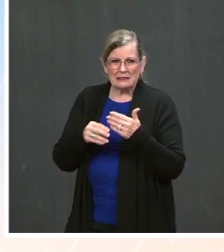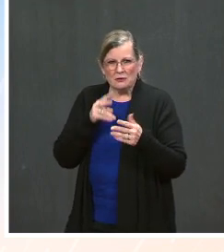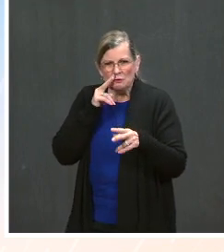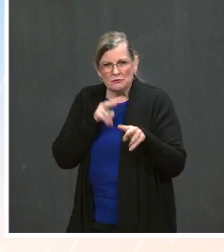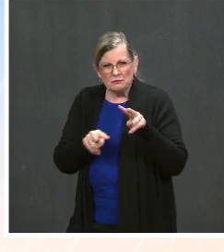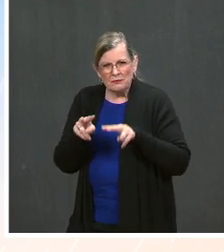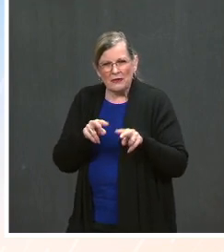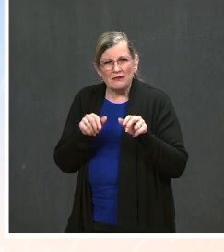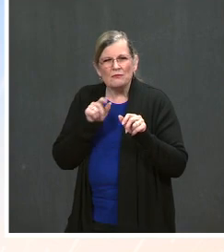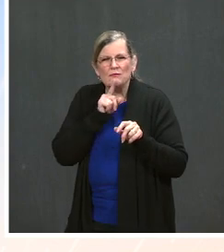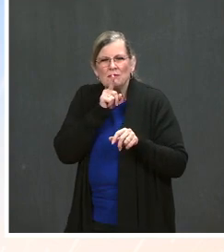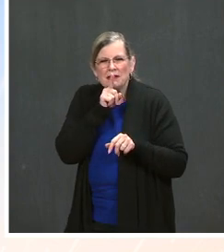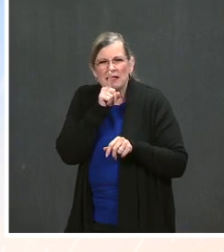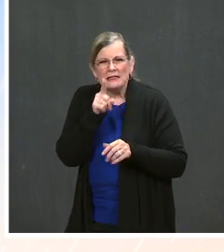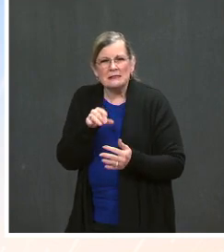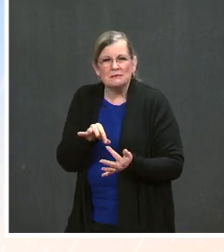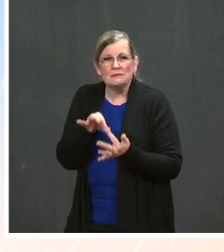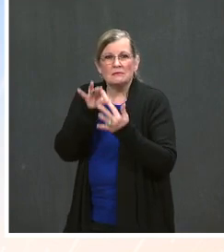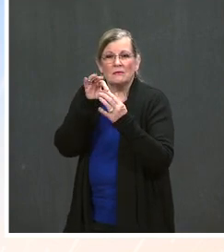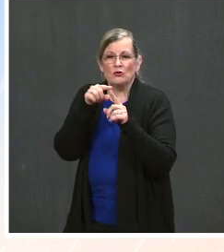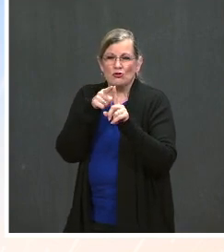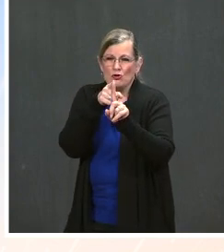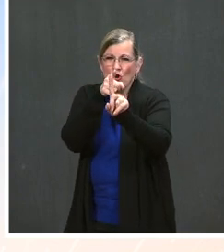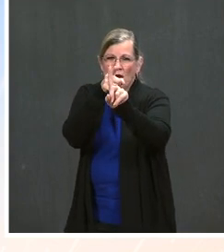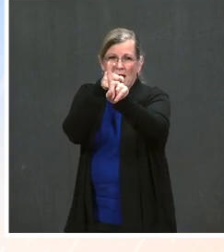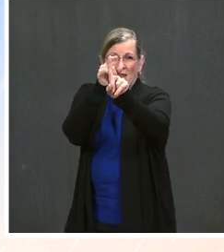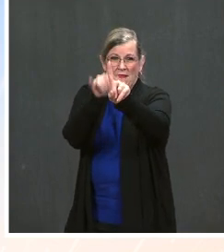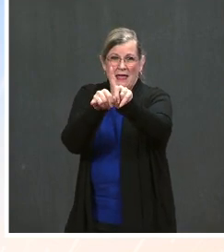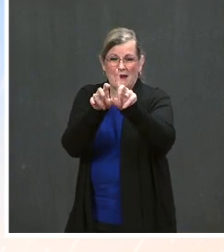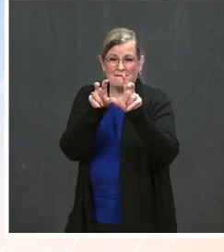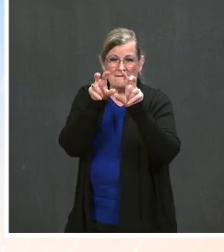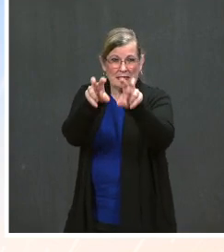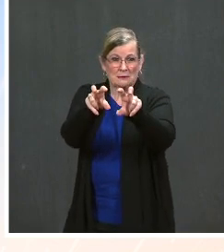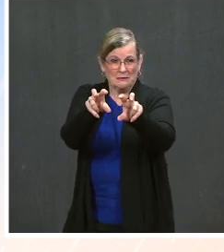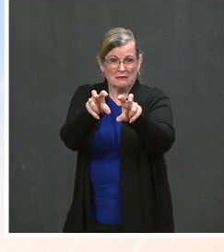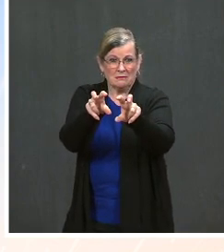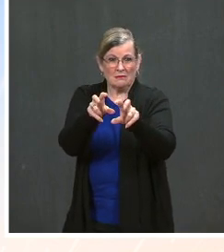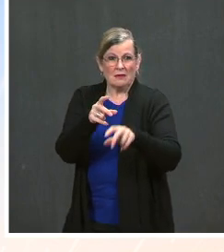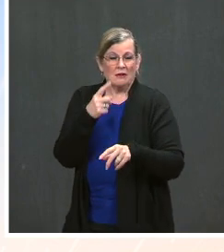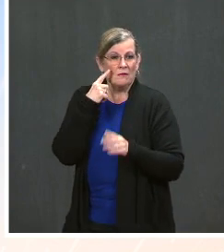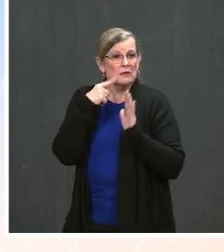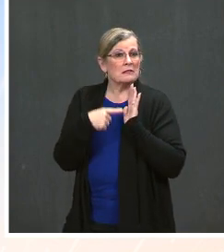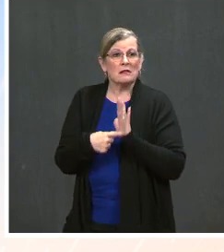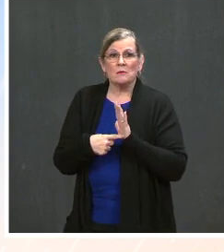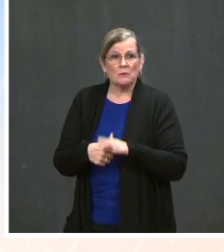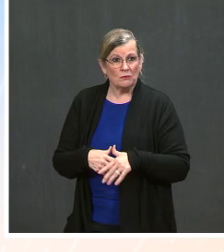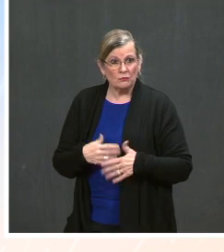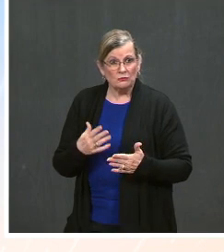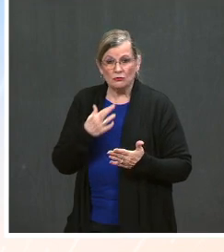Some of those folks -- for example, like you have restaurants around the country that people worked in them